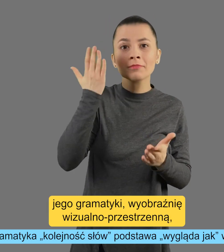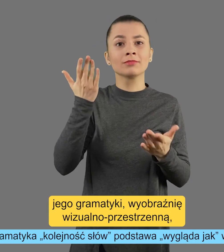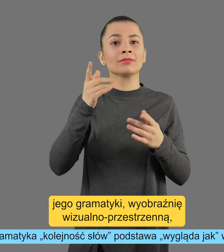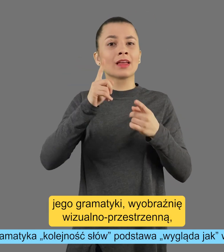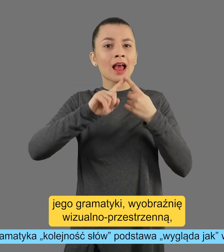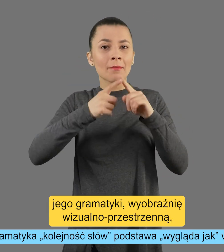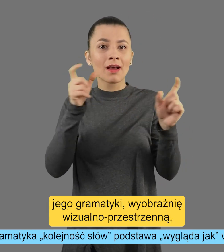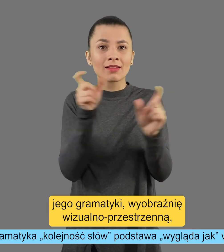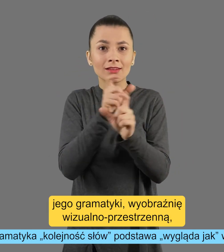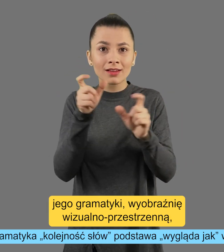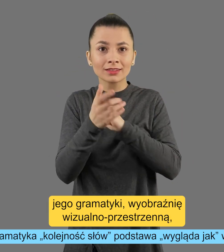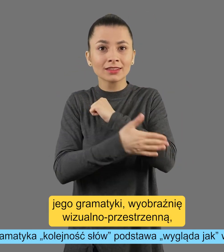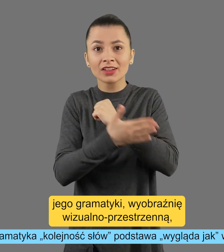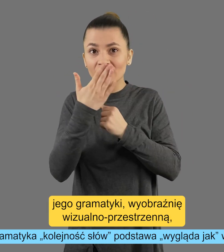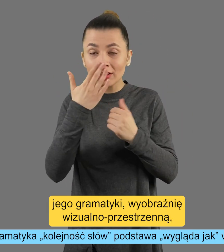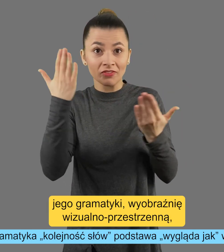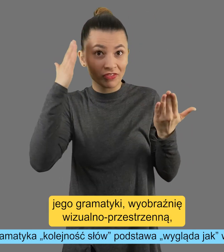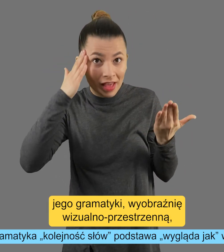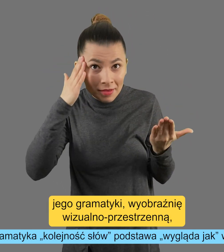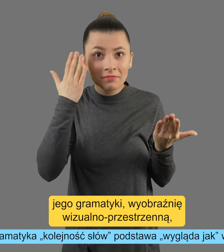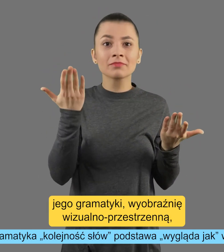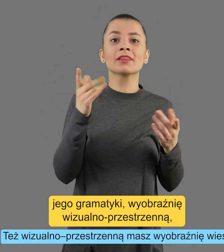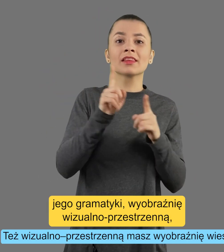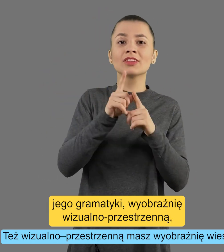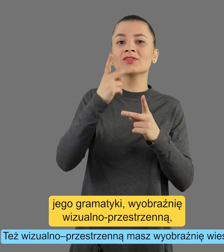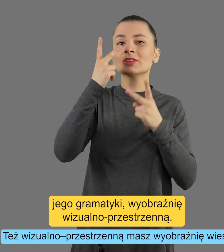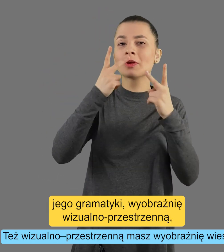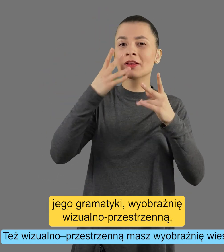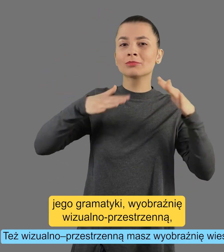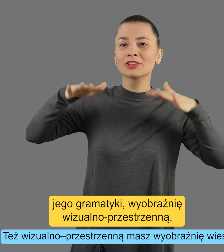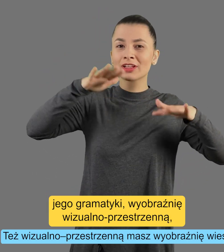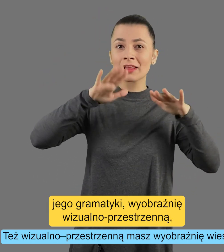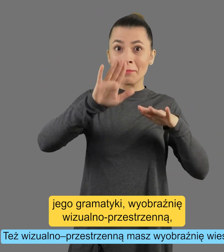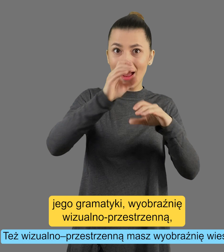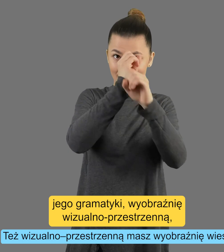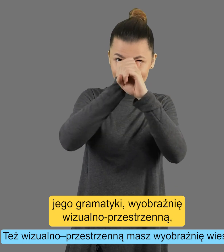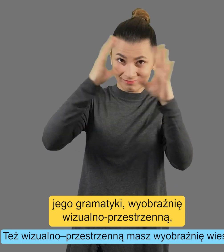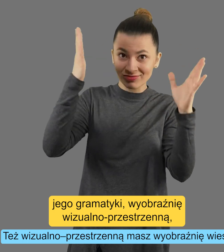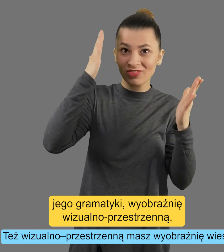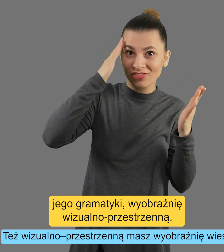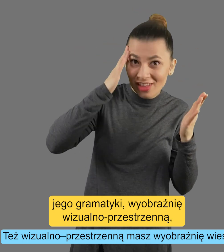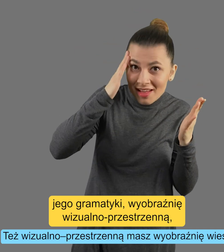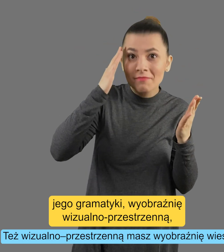its grammar, visual-spatial imagination,